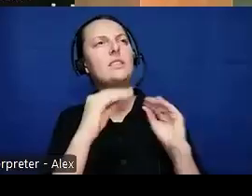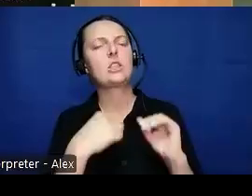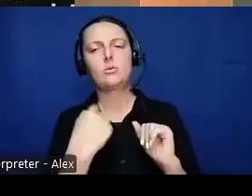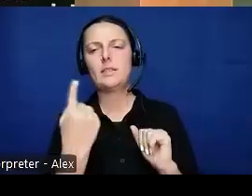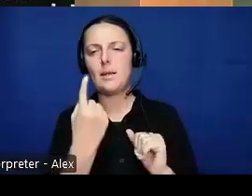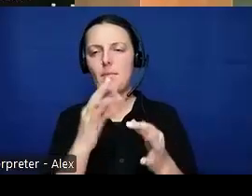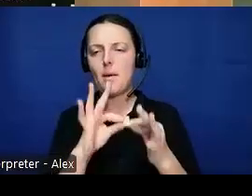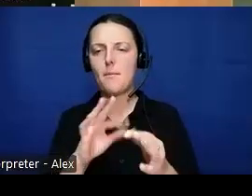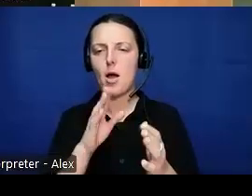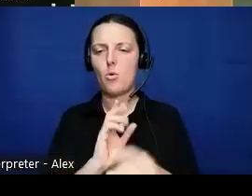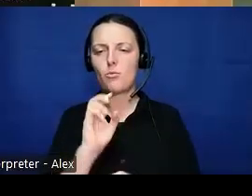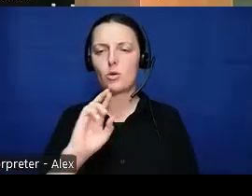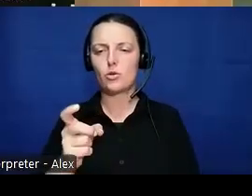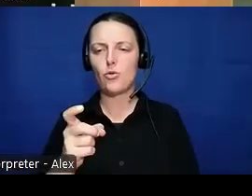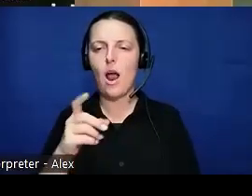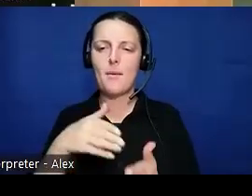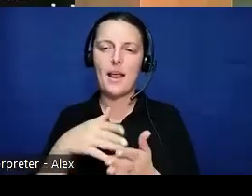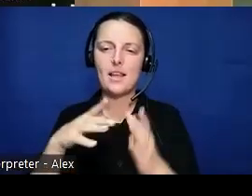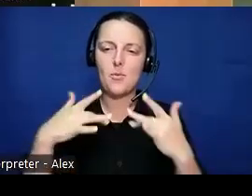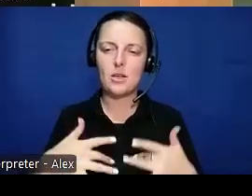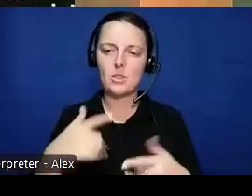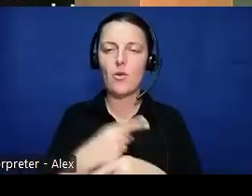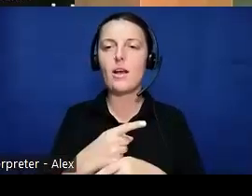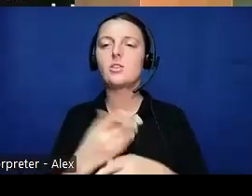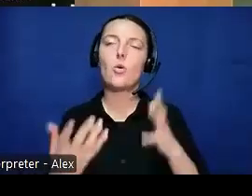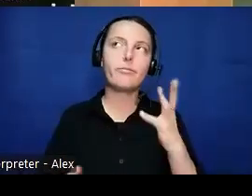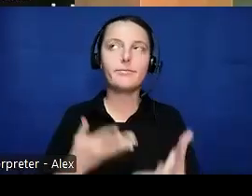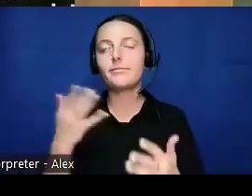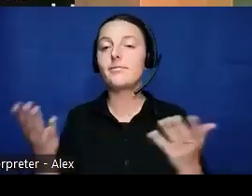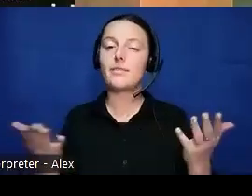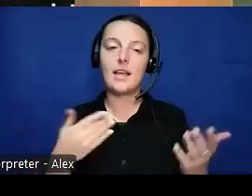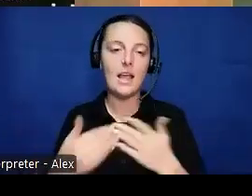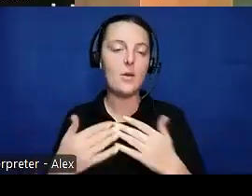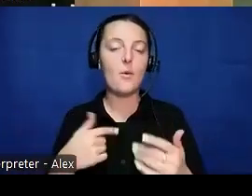um, anyway, I'm hoping to move forward with this at some point. And you know, I cannot